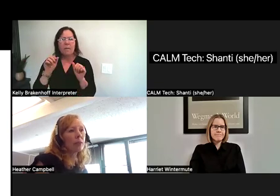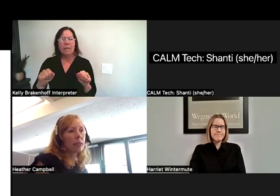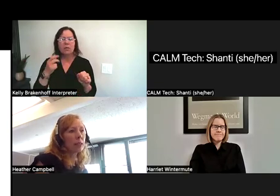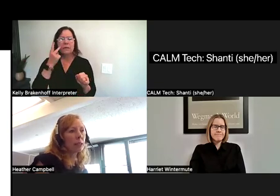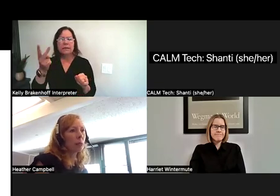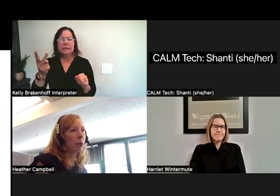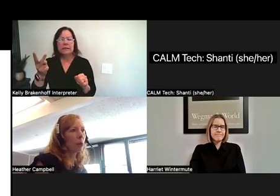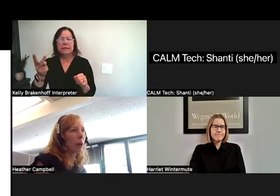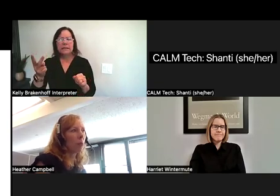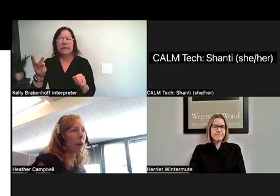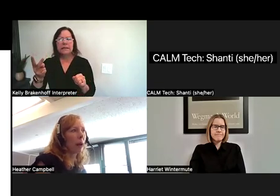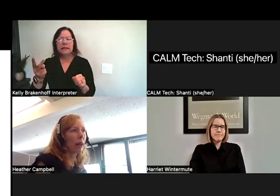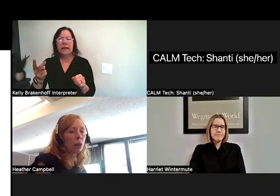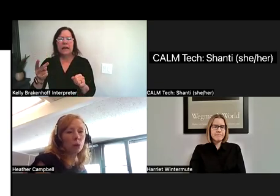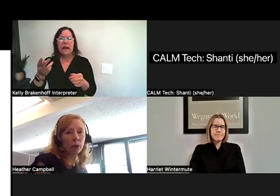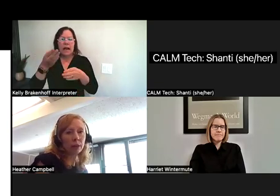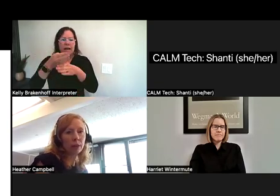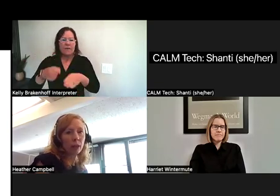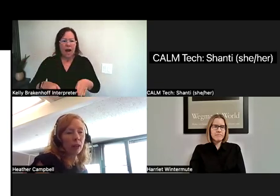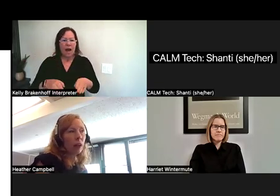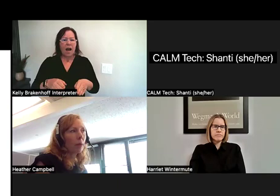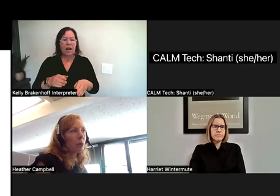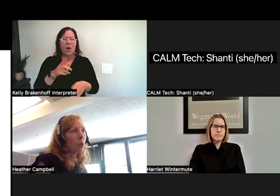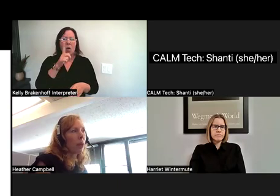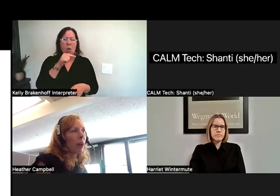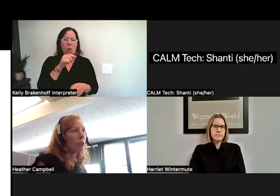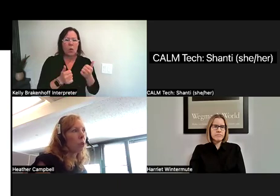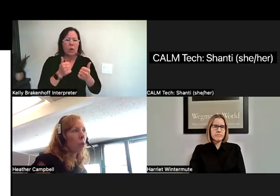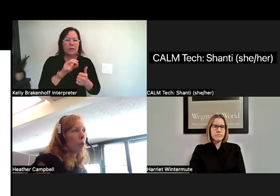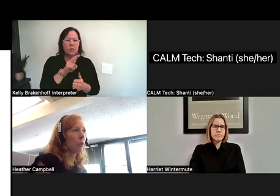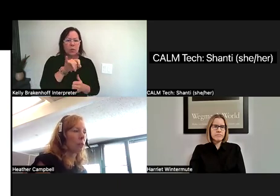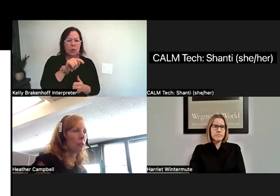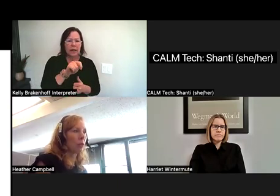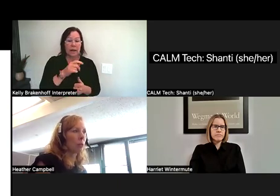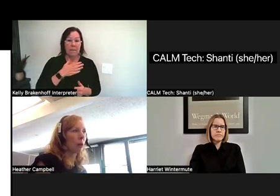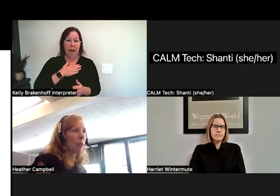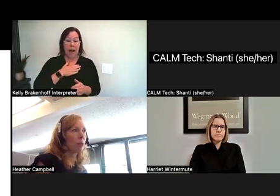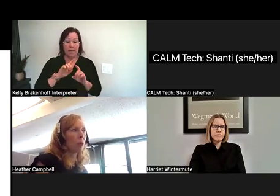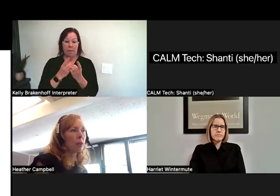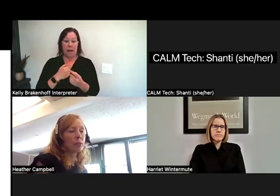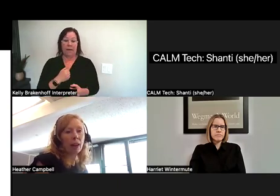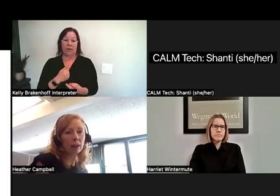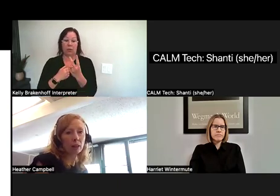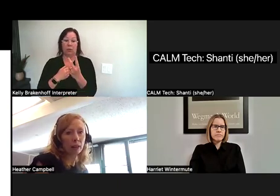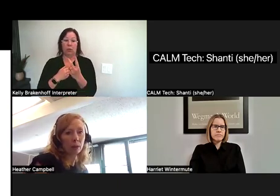the tasks broken out by unit. So we have two units in our department. So one is cataloging